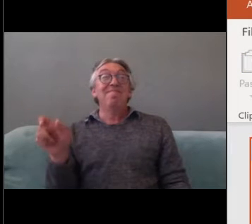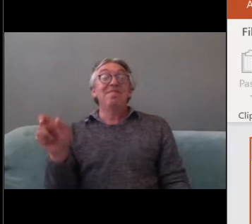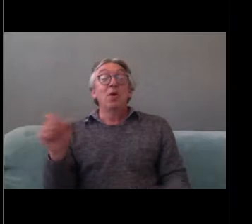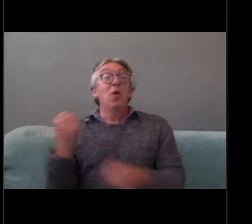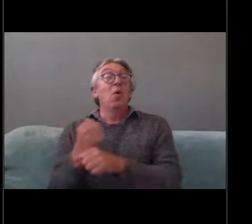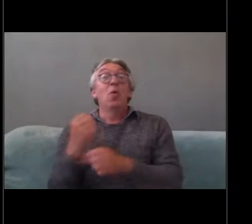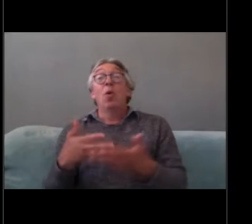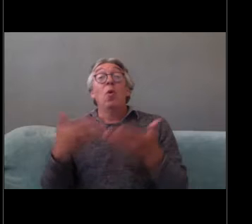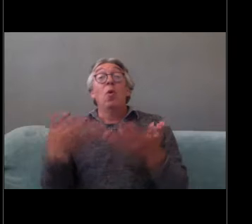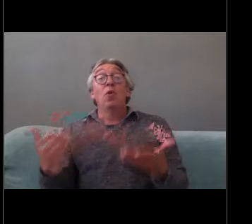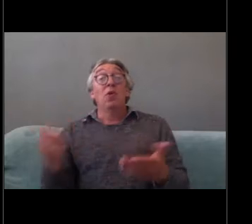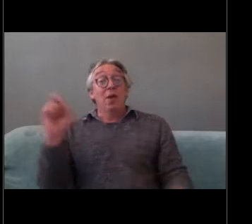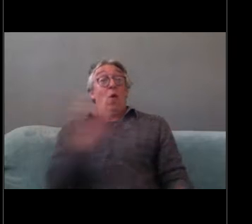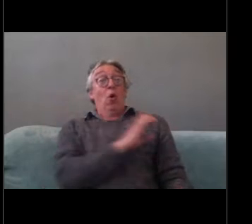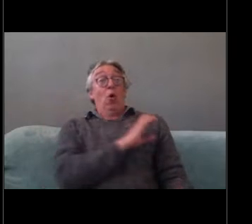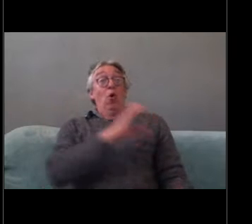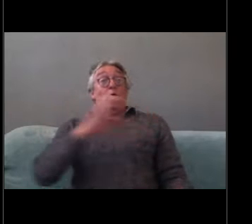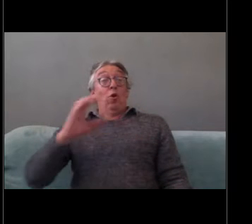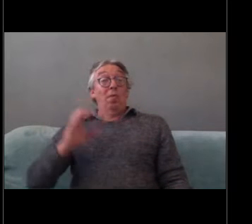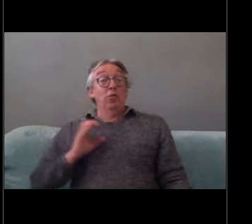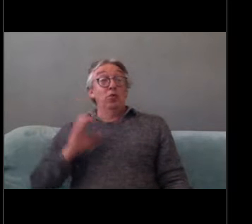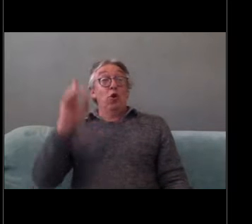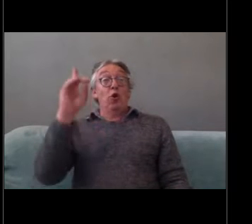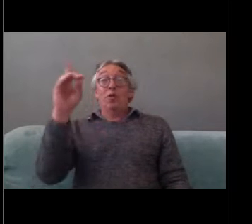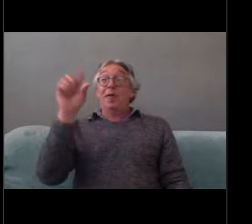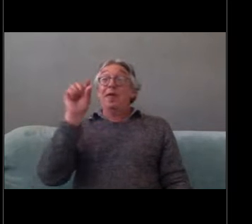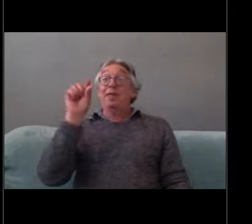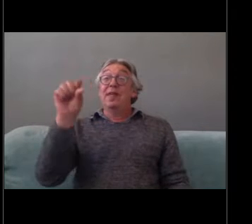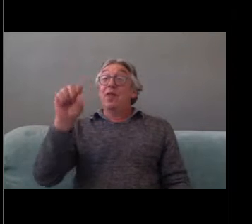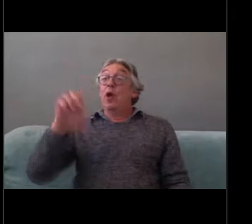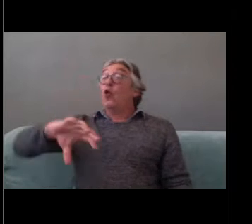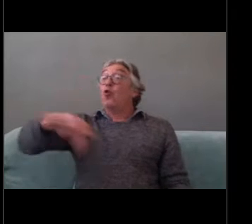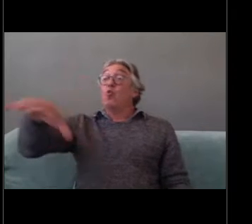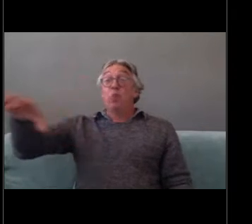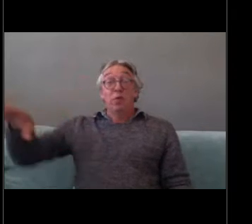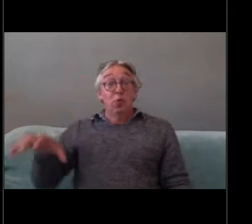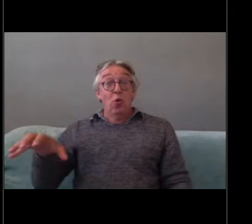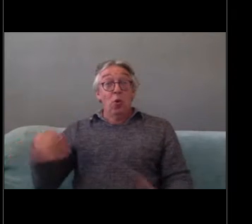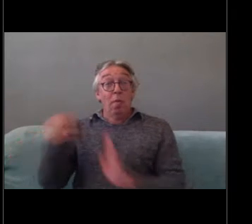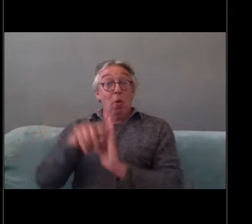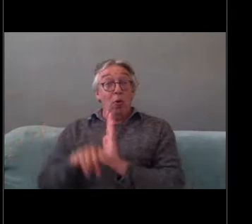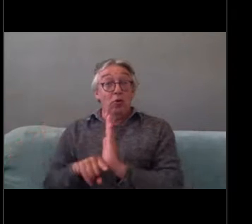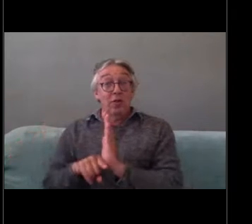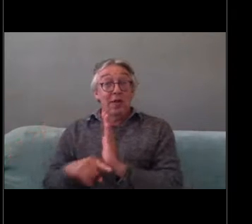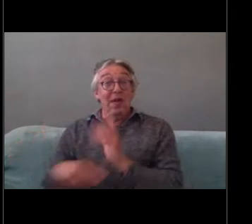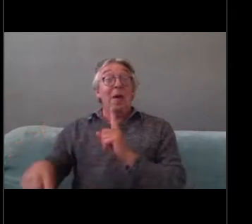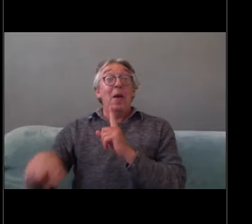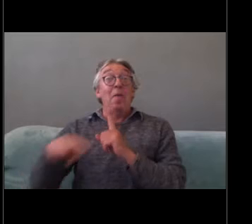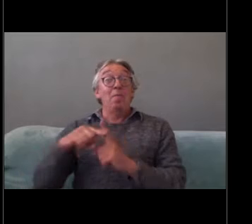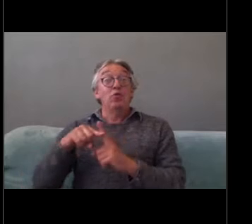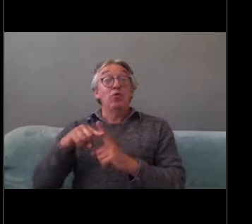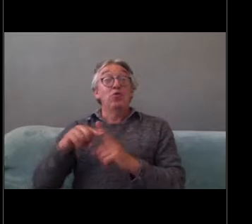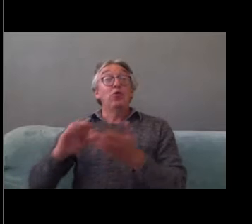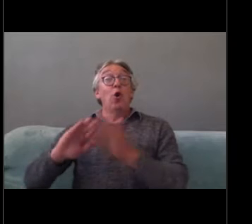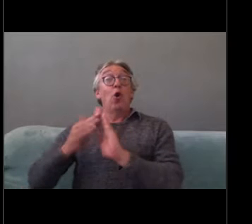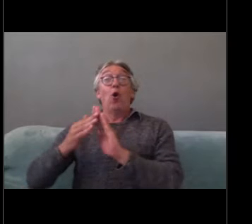Directorate General for Regional and Urban Policy. Let's try to stick to the time. So everybody can intervene